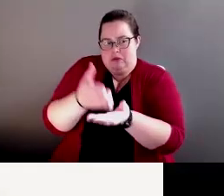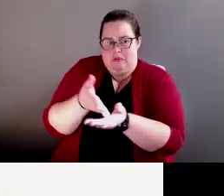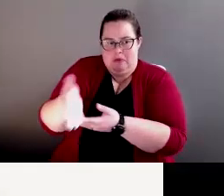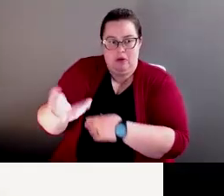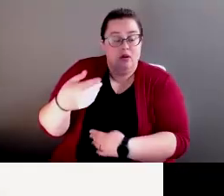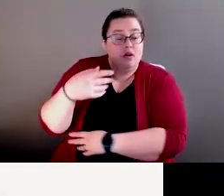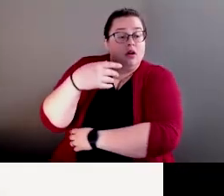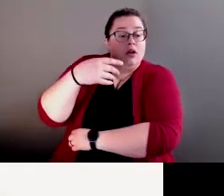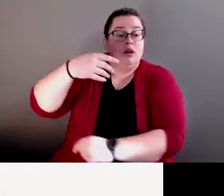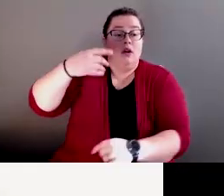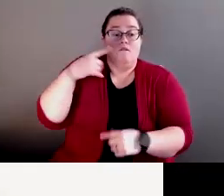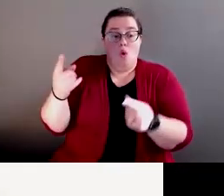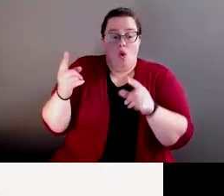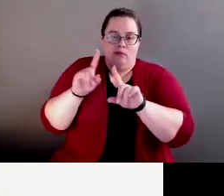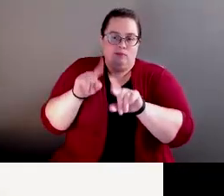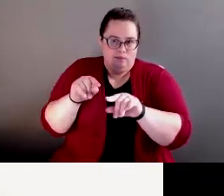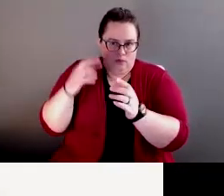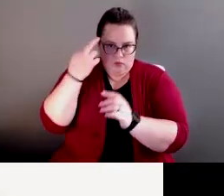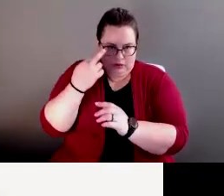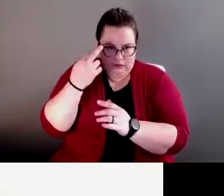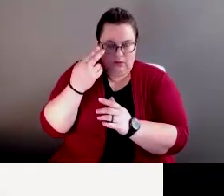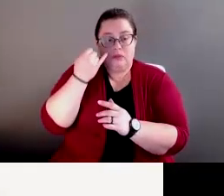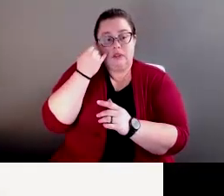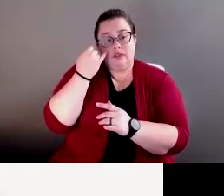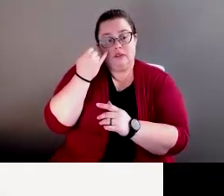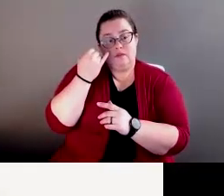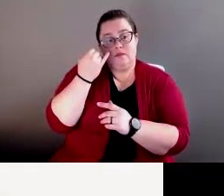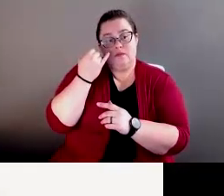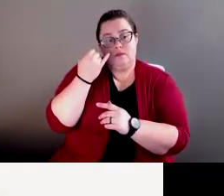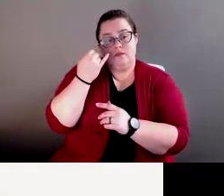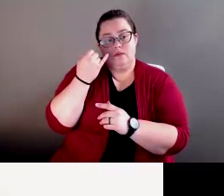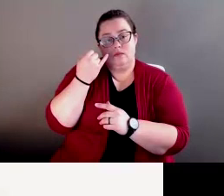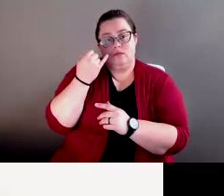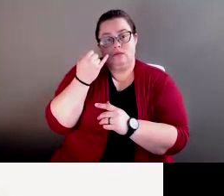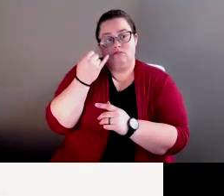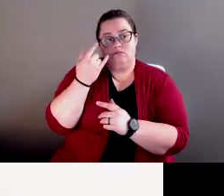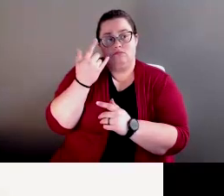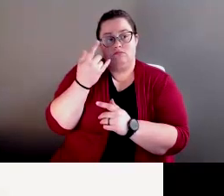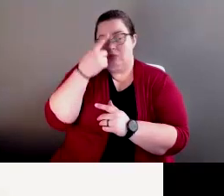So since we don't have a virtual sign-sheet,